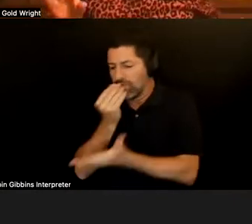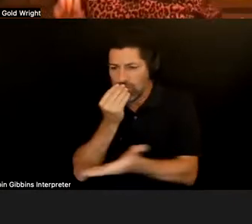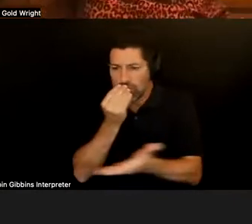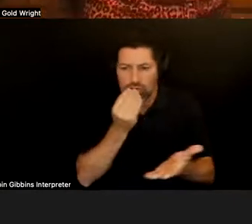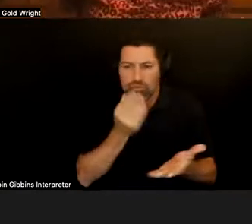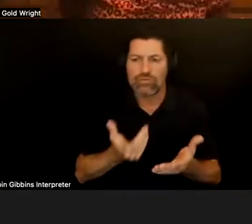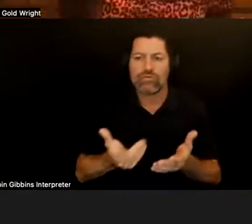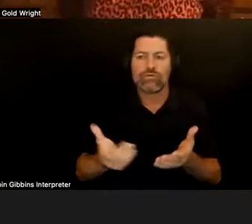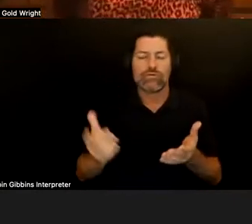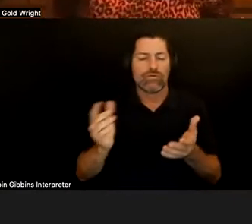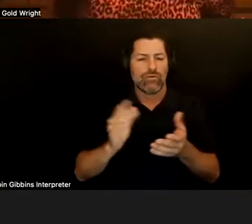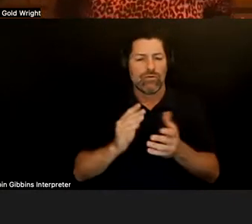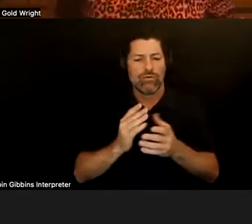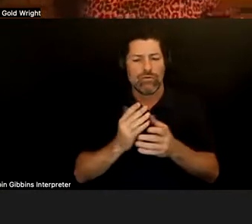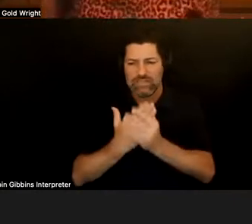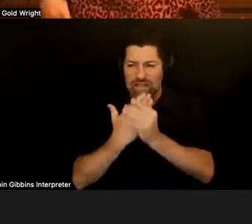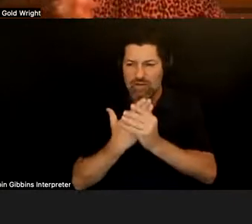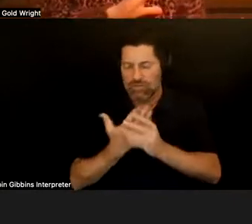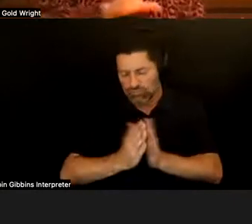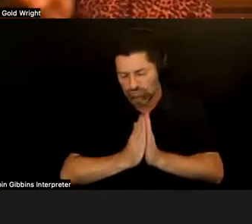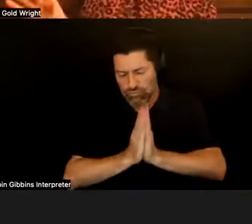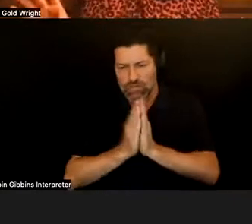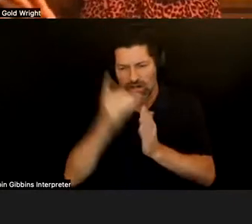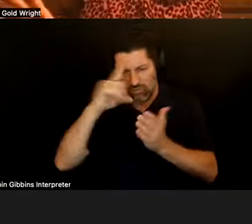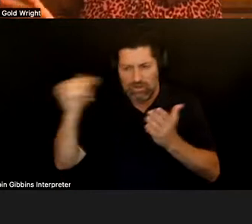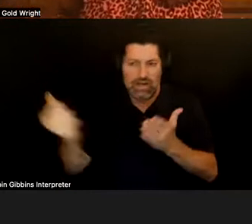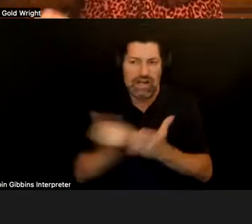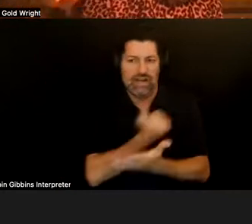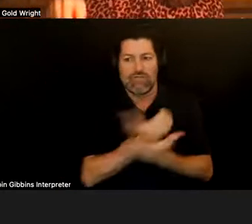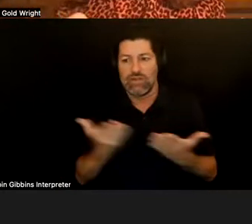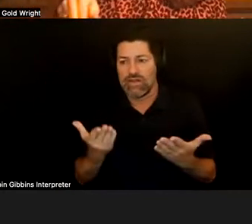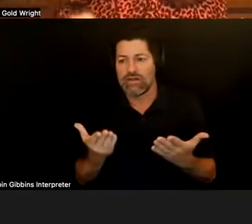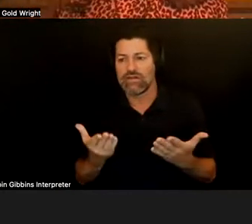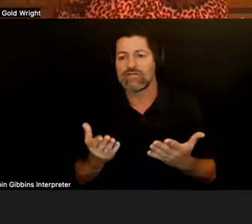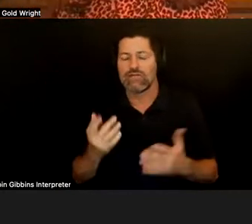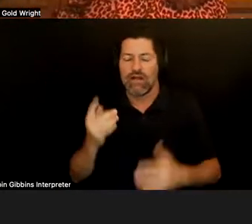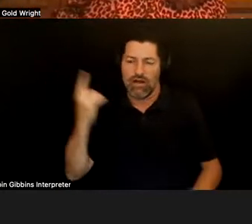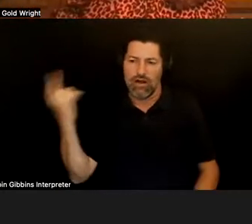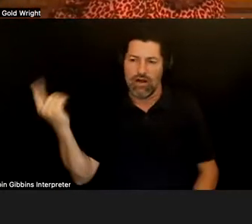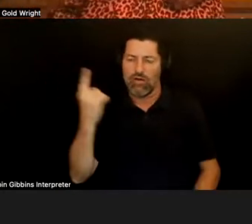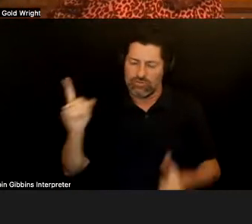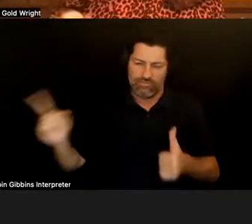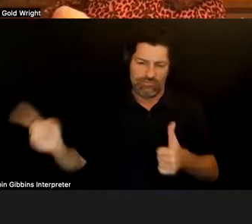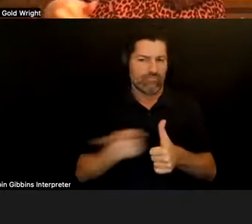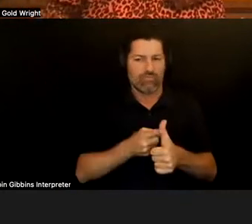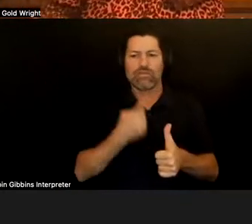prayer over the Hello, Sandwich. 20:23:28 I mean there's there's a prayer over almost every single thing, and it will always start by saying, Blessed are you underneath